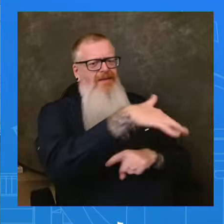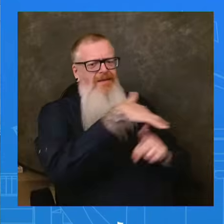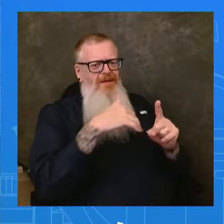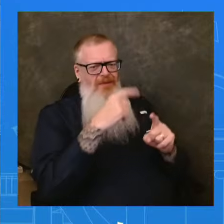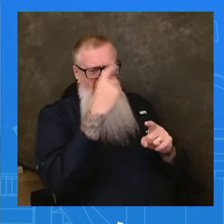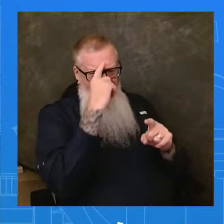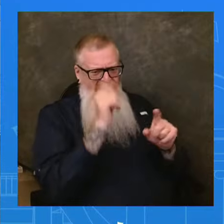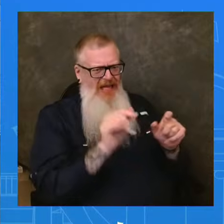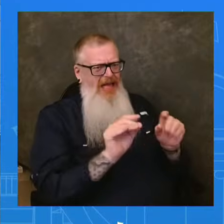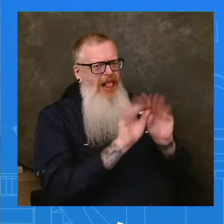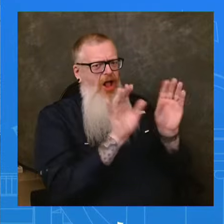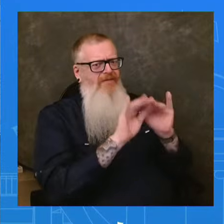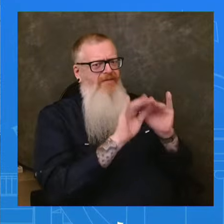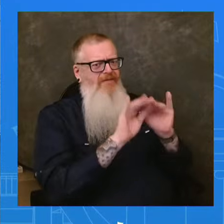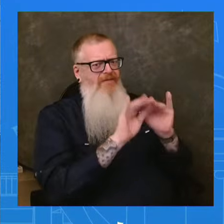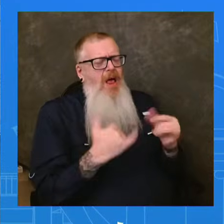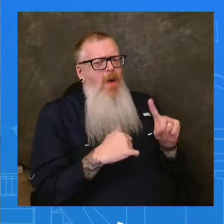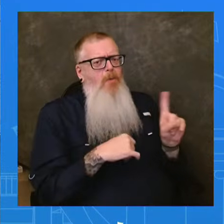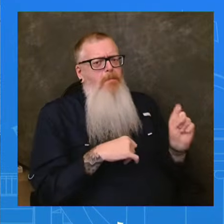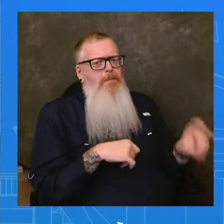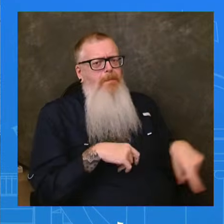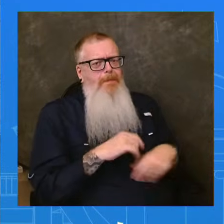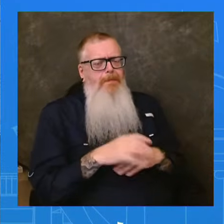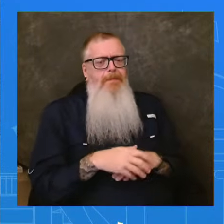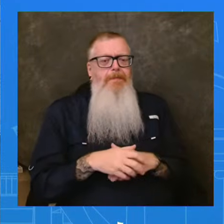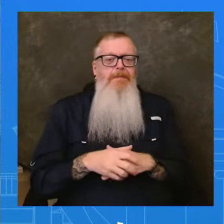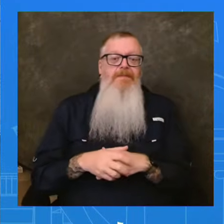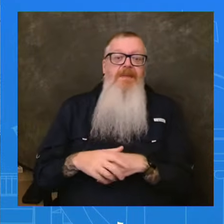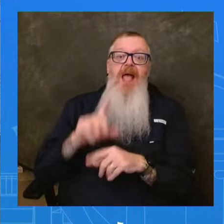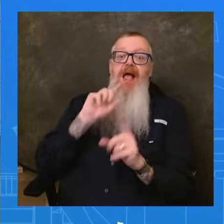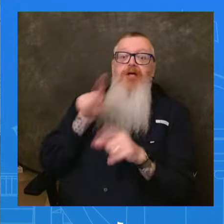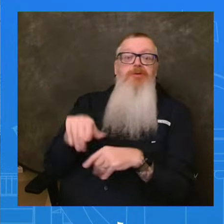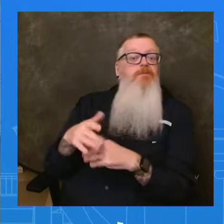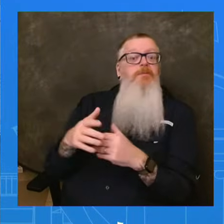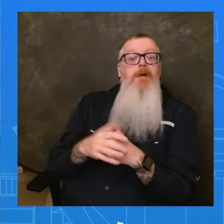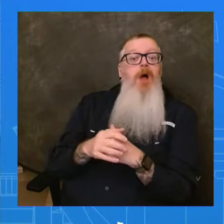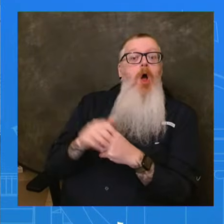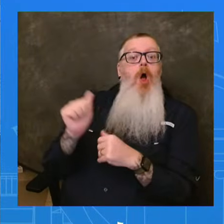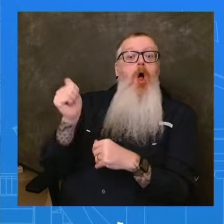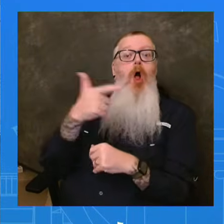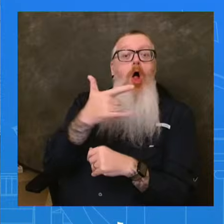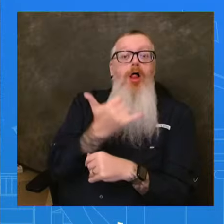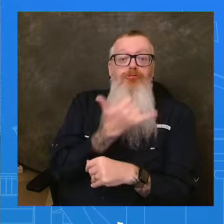I think all of it is damaging to our ability to be able to reach people.